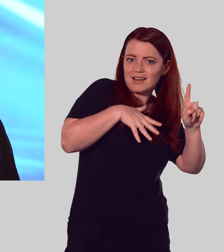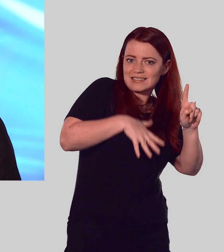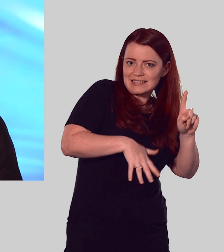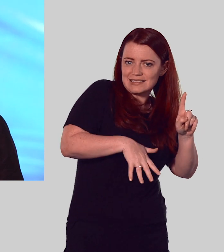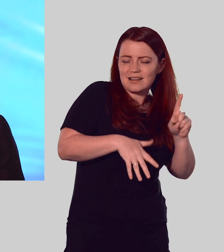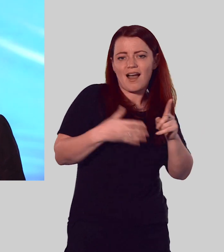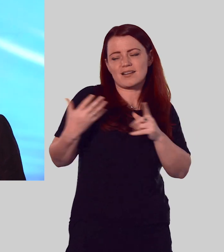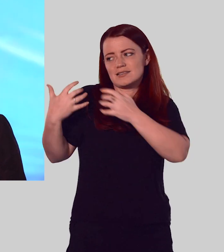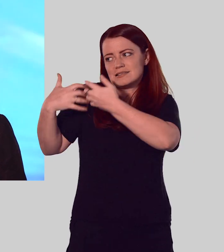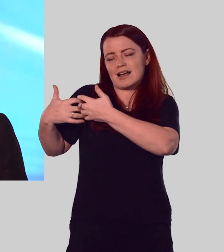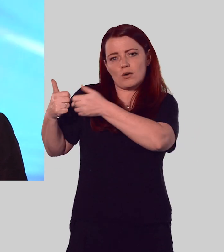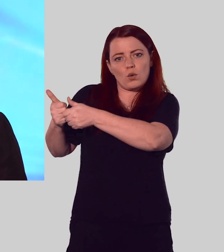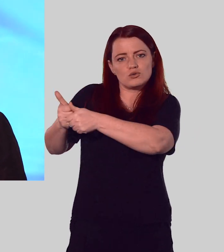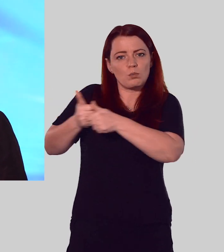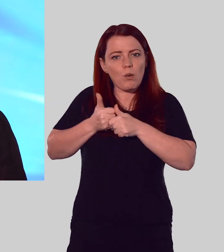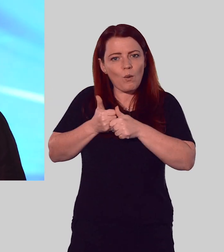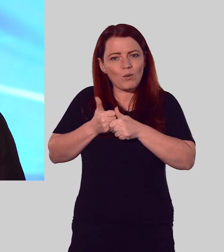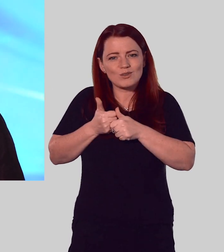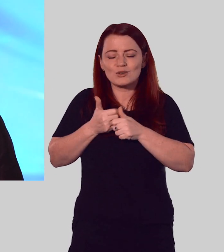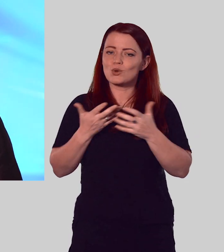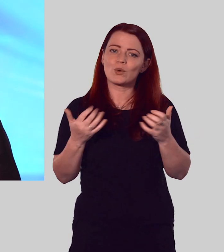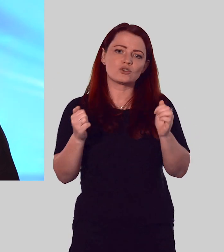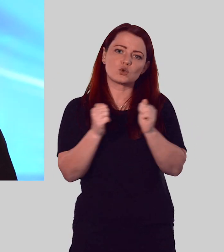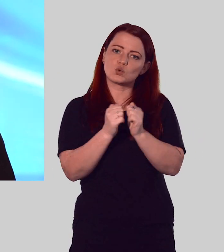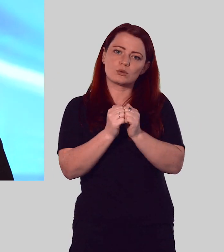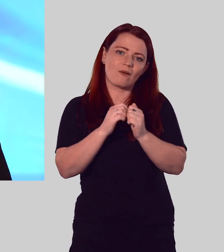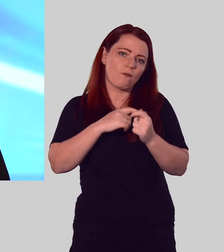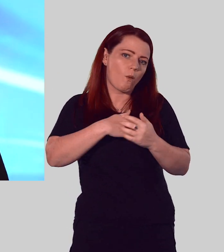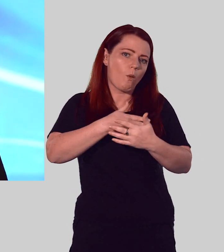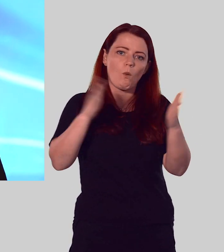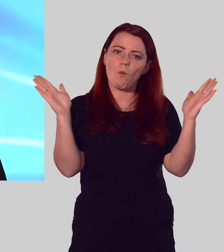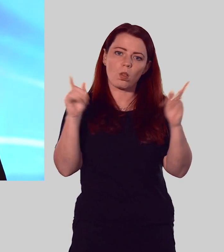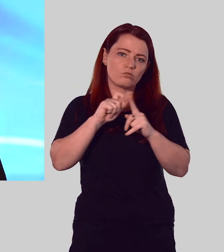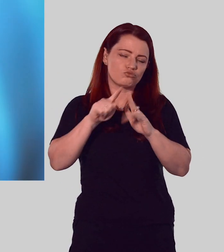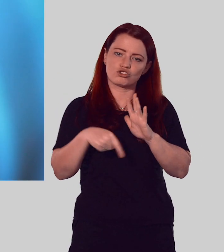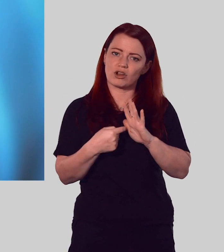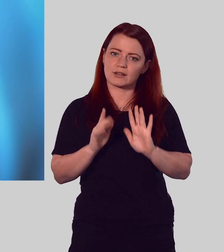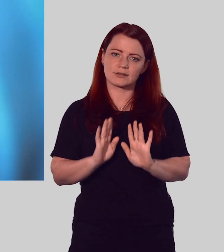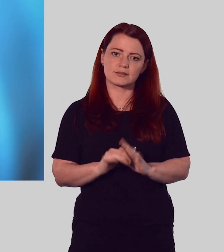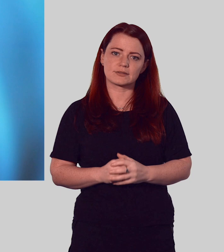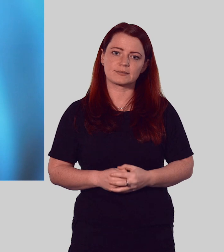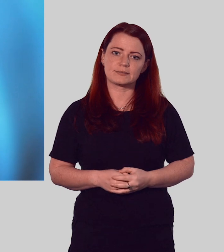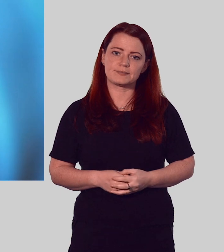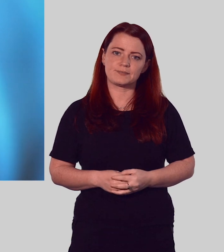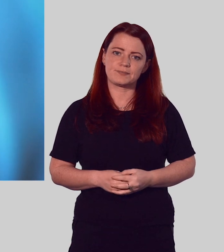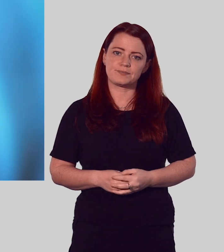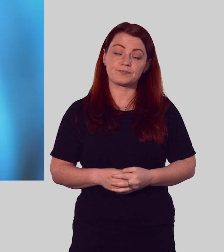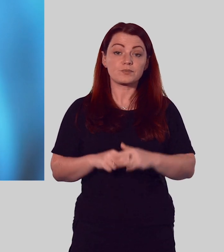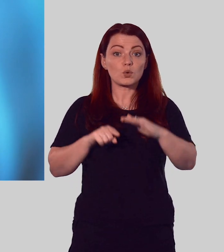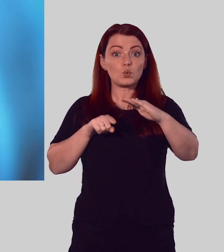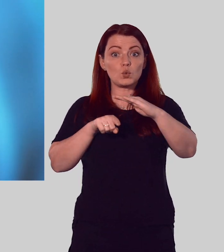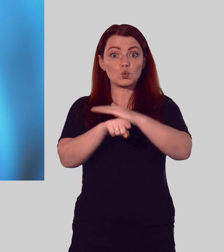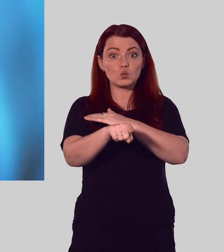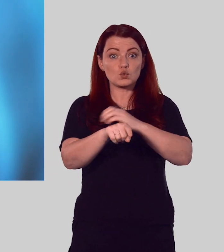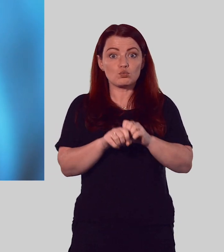technical support so not suitable for all projects. YouTube streaming is a popular and